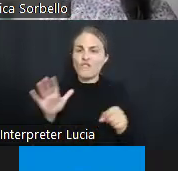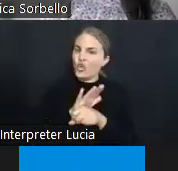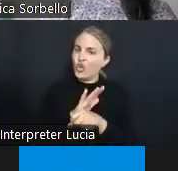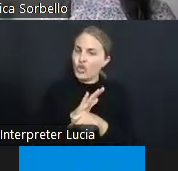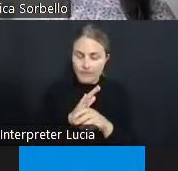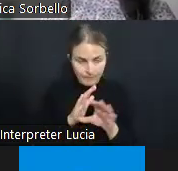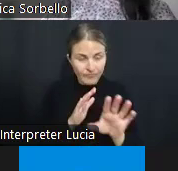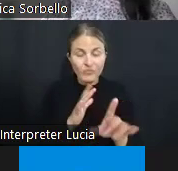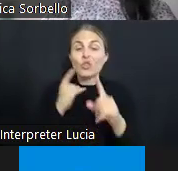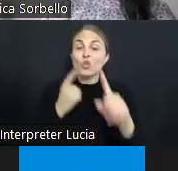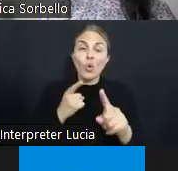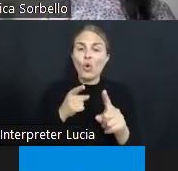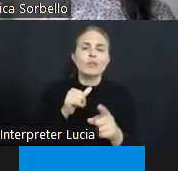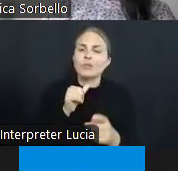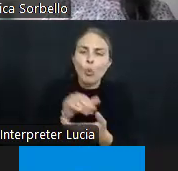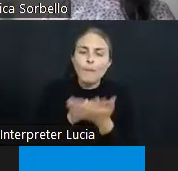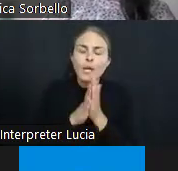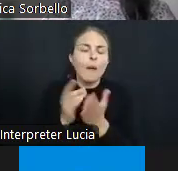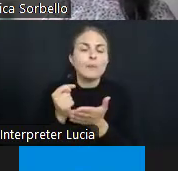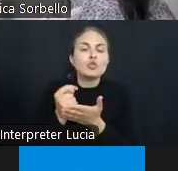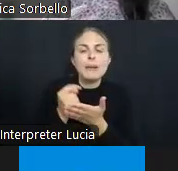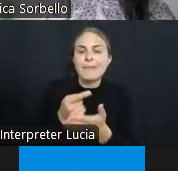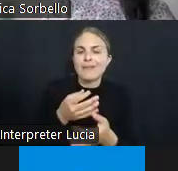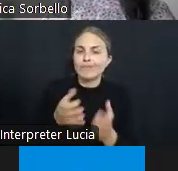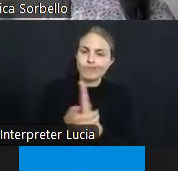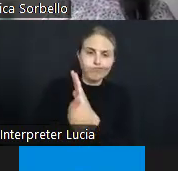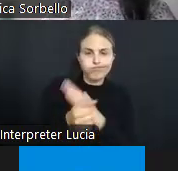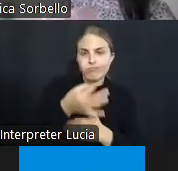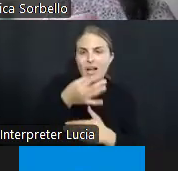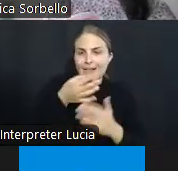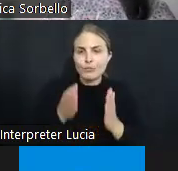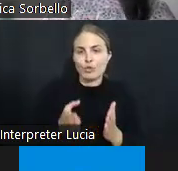another training and feeling like you have to add, you know